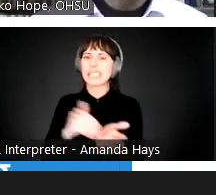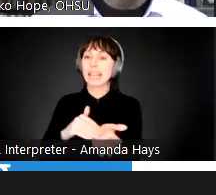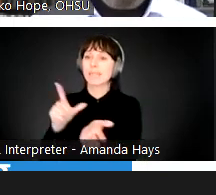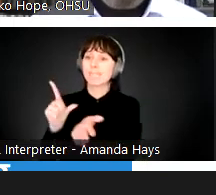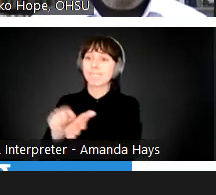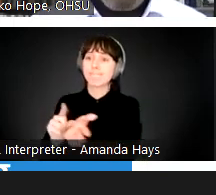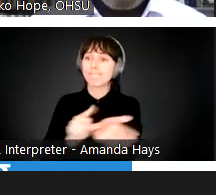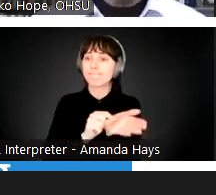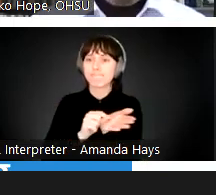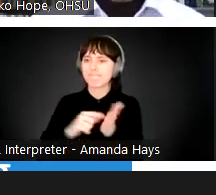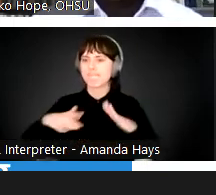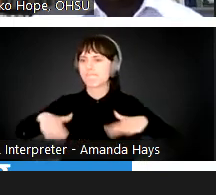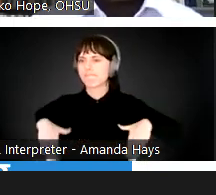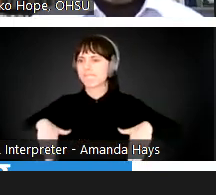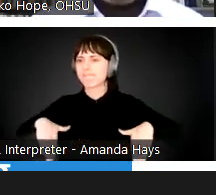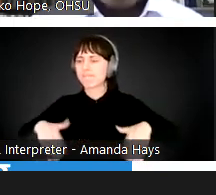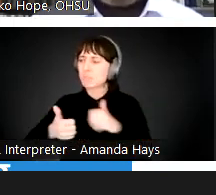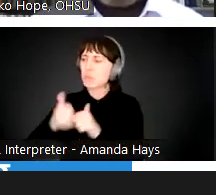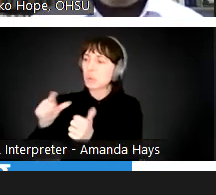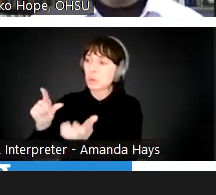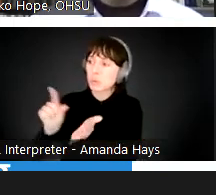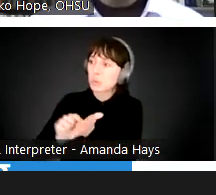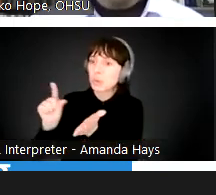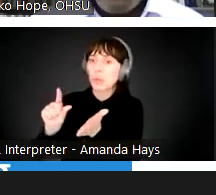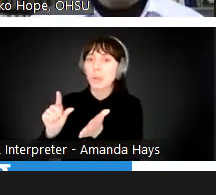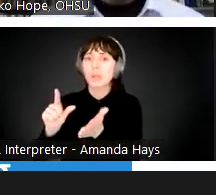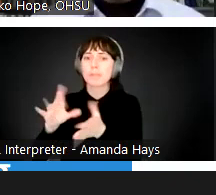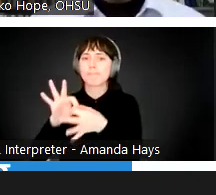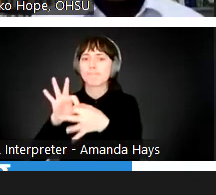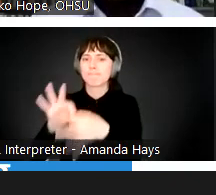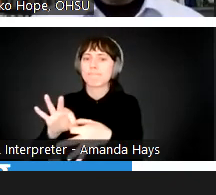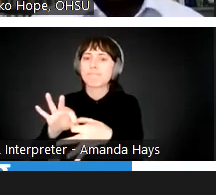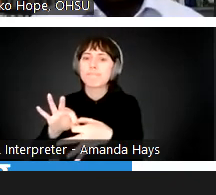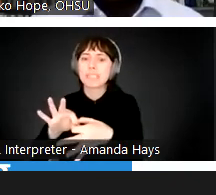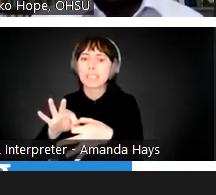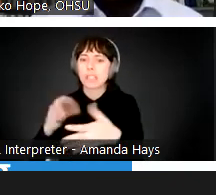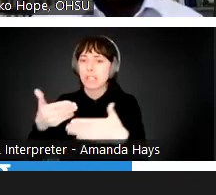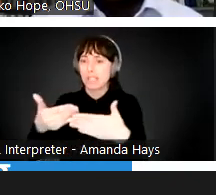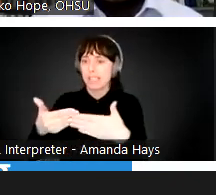described in the literature are the precipitating factors, looking mostly at